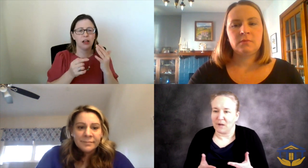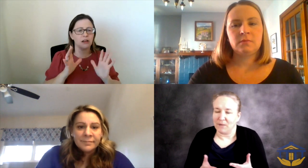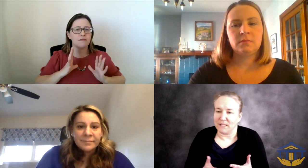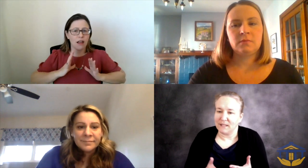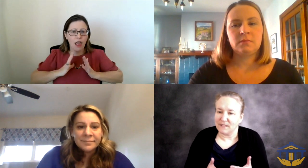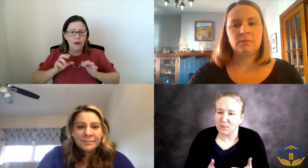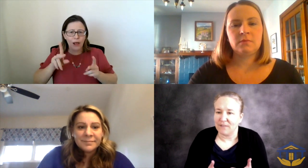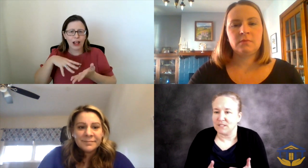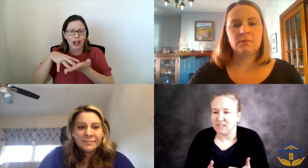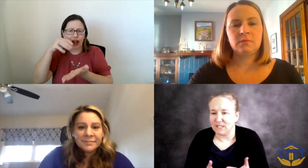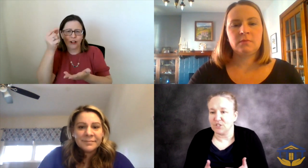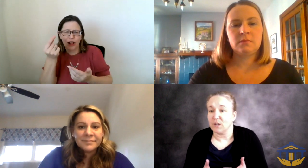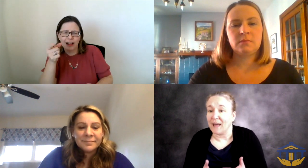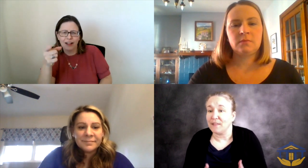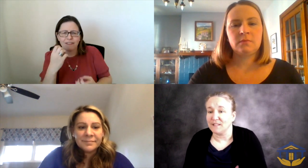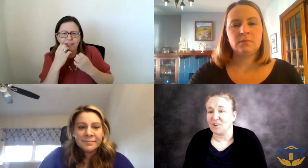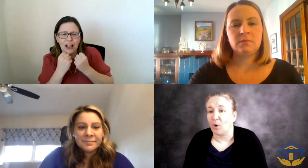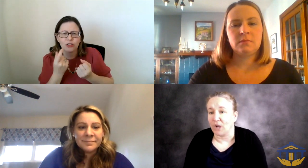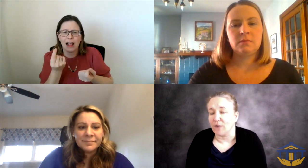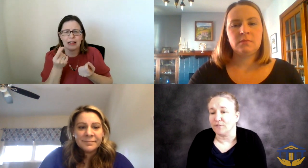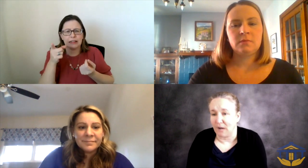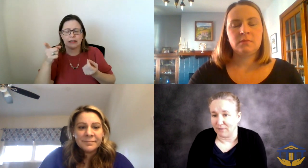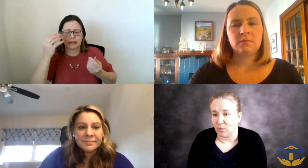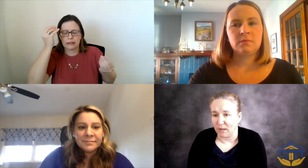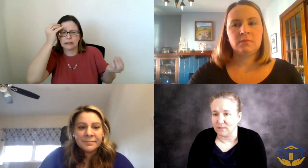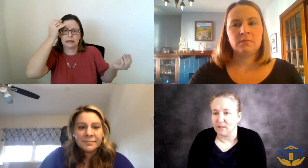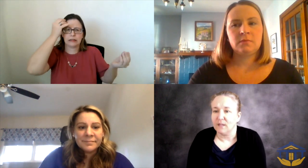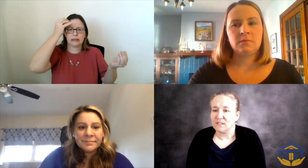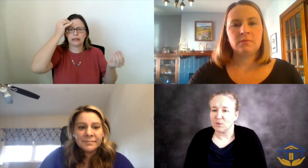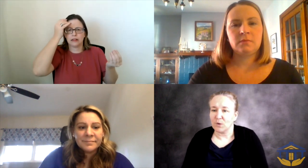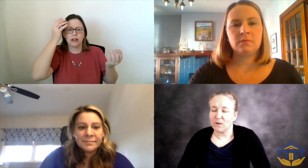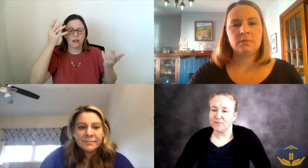kids we have to teach. There are a lot of things going on for everyone. So, we want to figure out